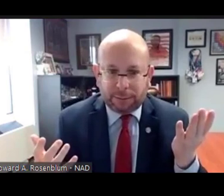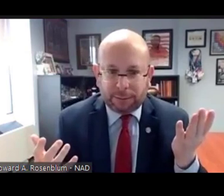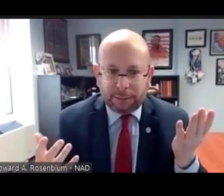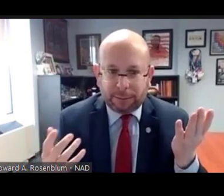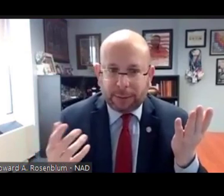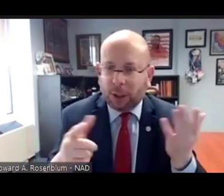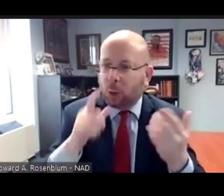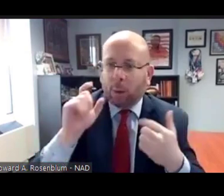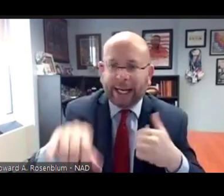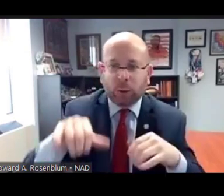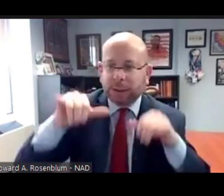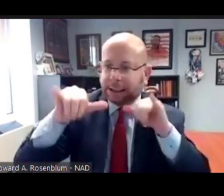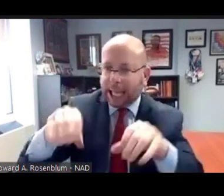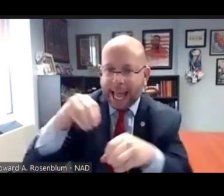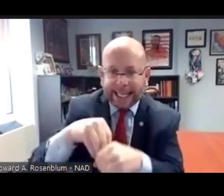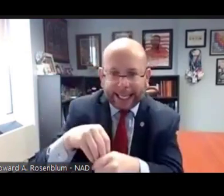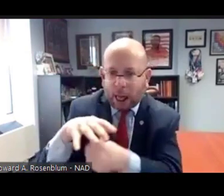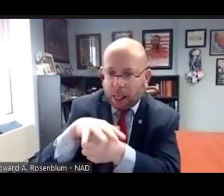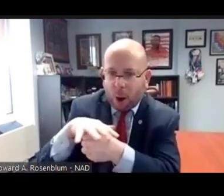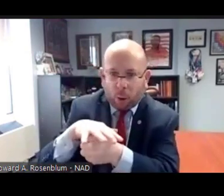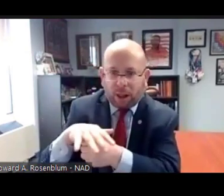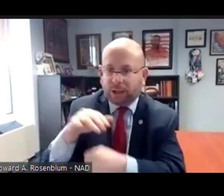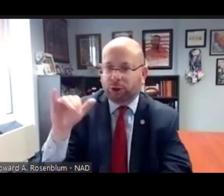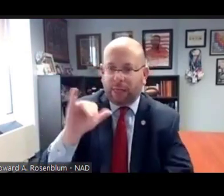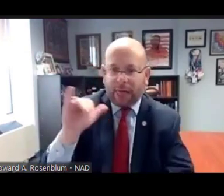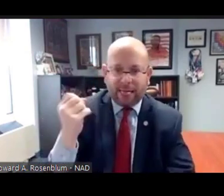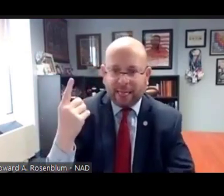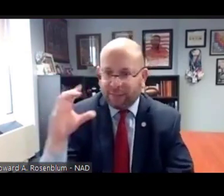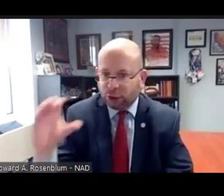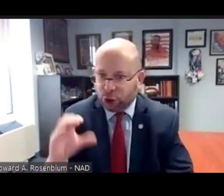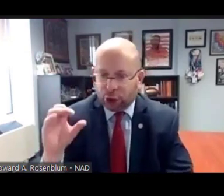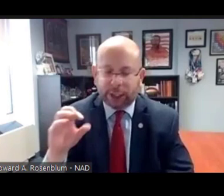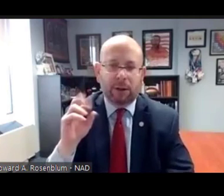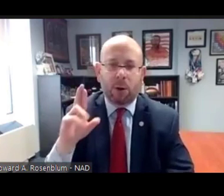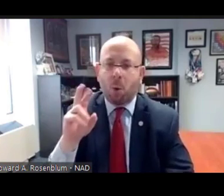Because honestly the Web is international, it would cover the whole of the country.